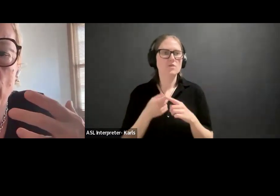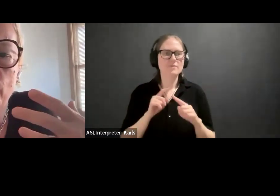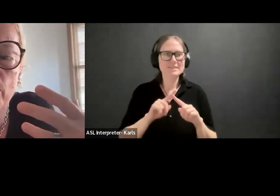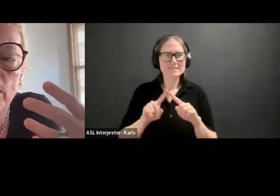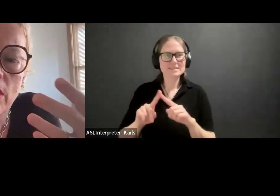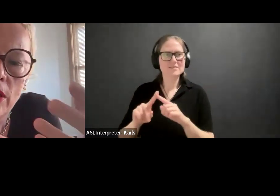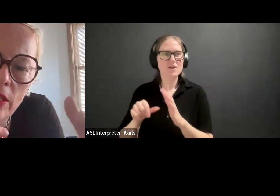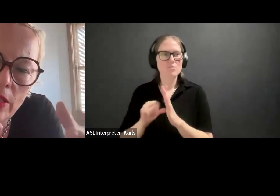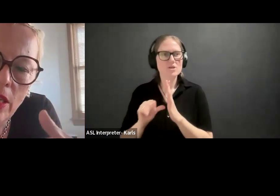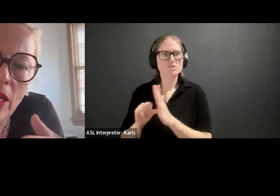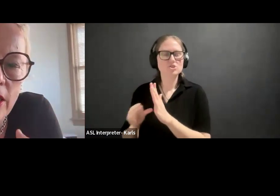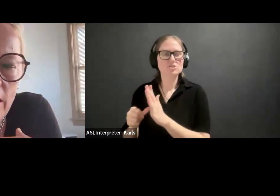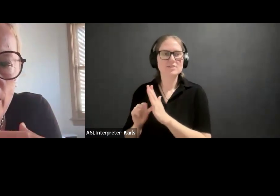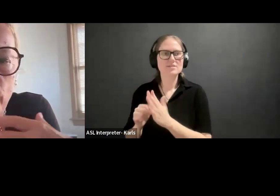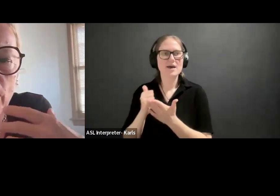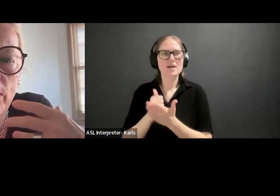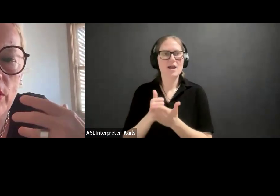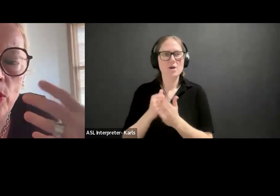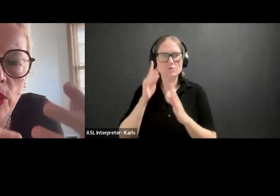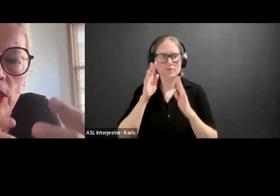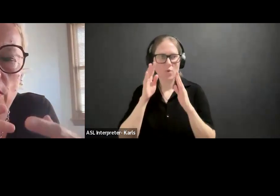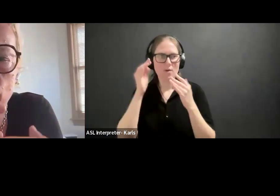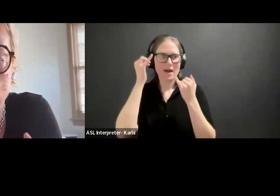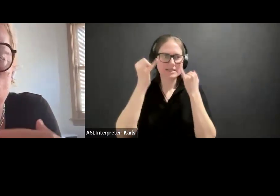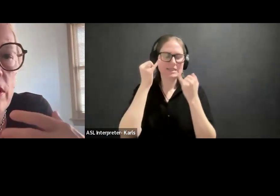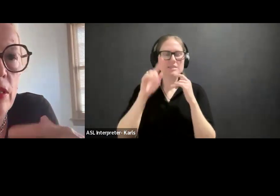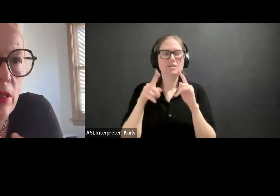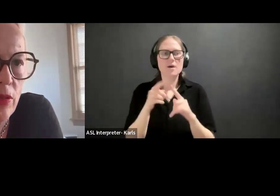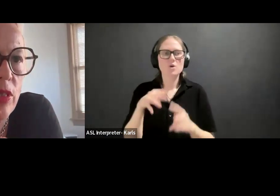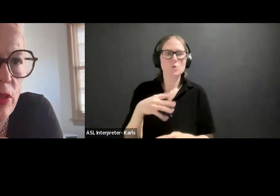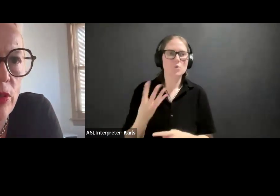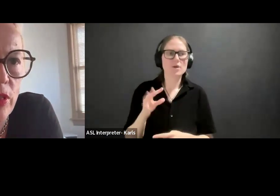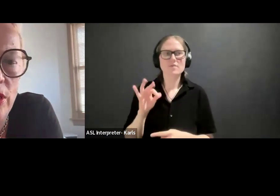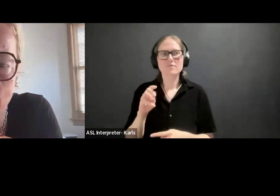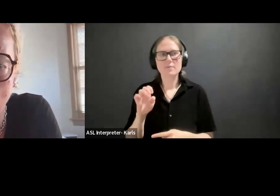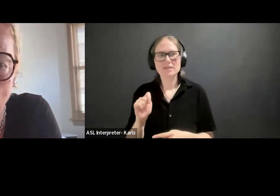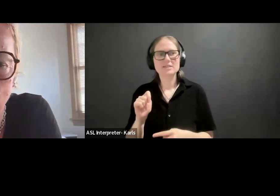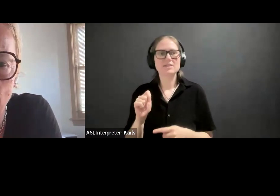Um, ideas about a queer feminist resource in Scotland.